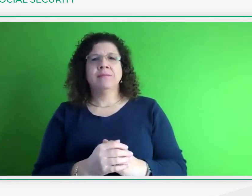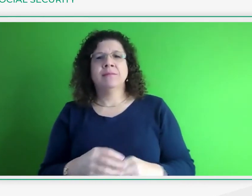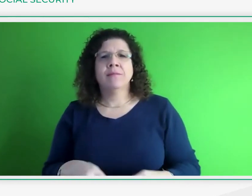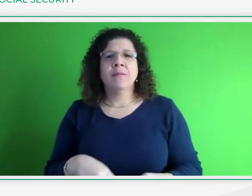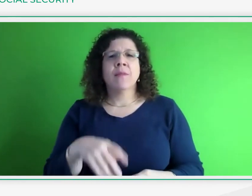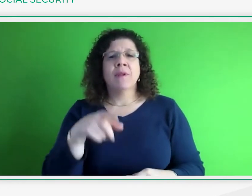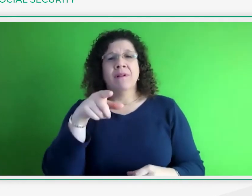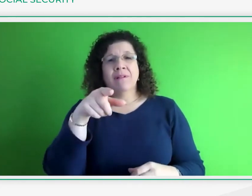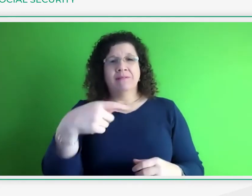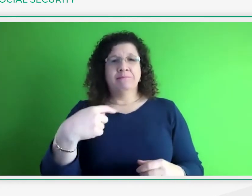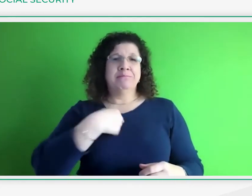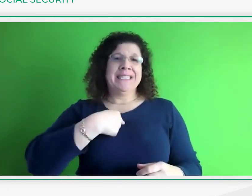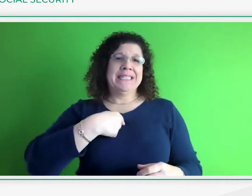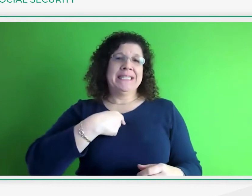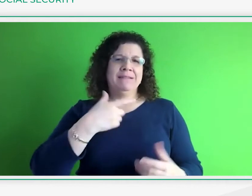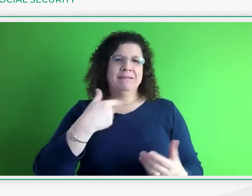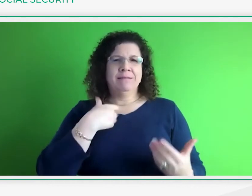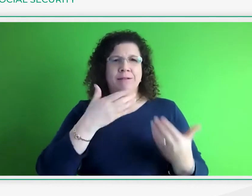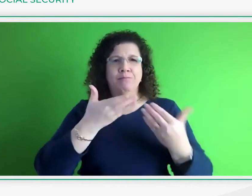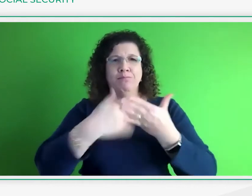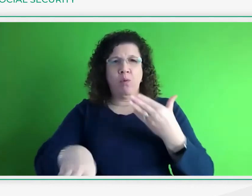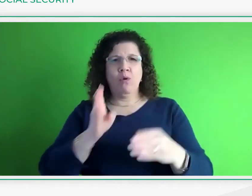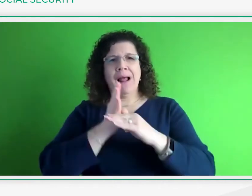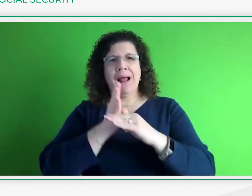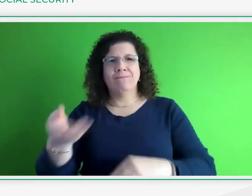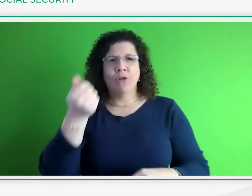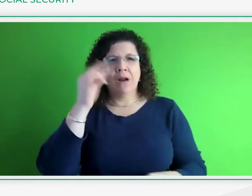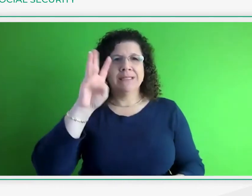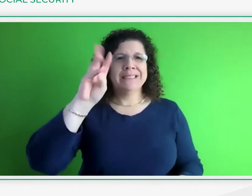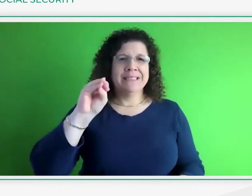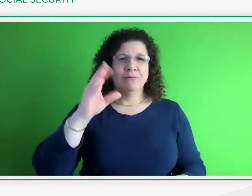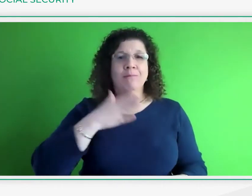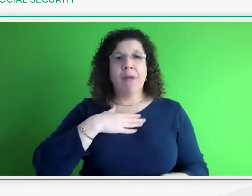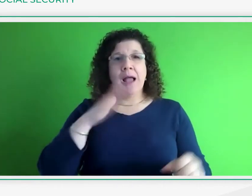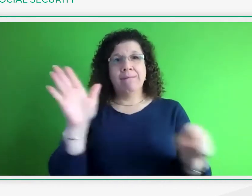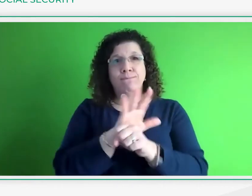As far as saying if you're full retirement age for full Social Security, if you're born,